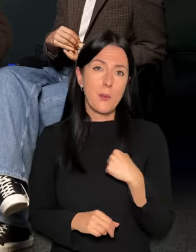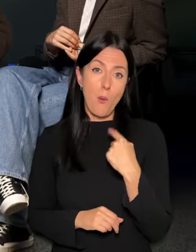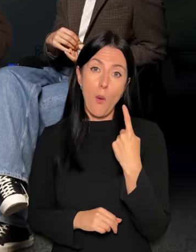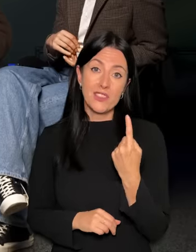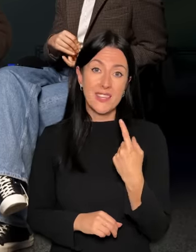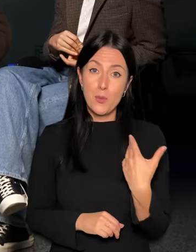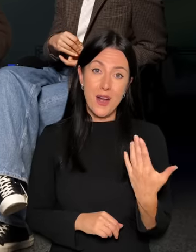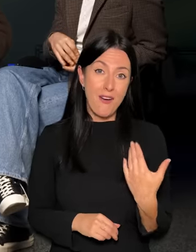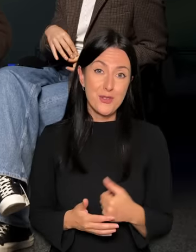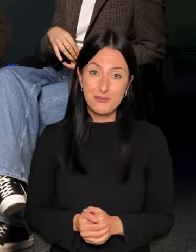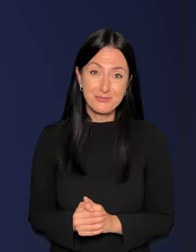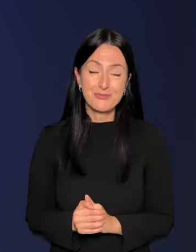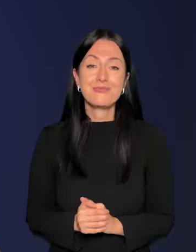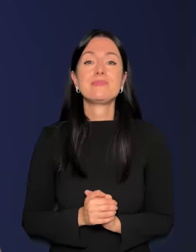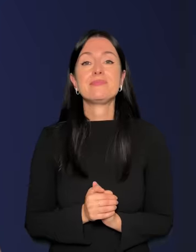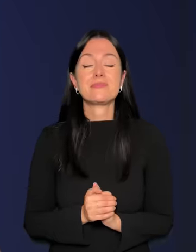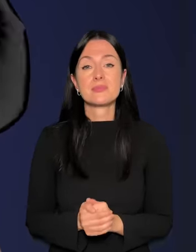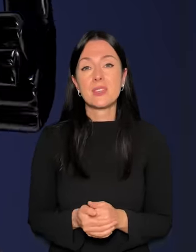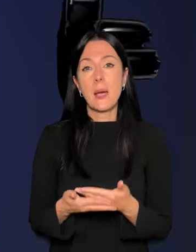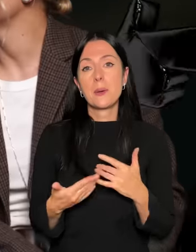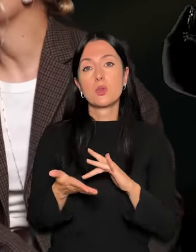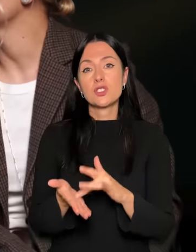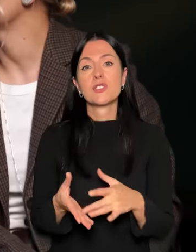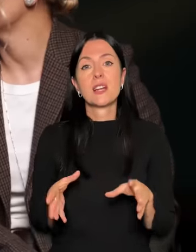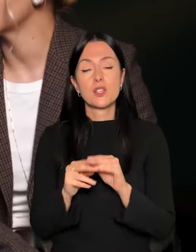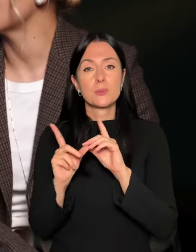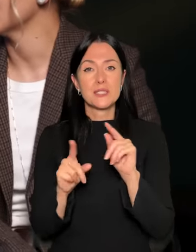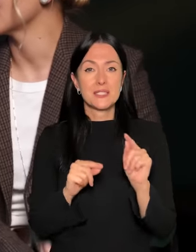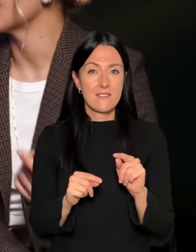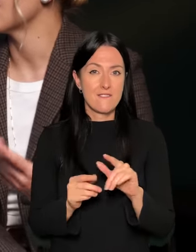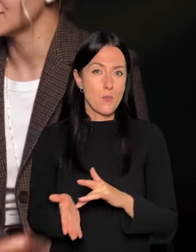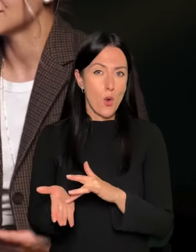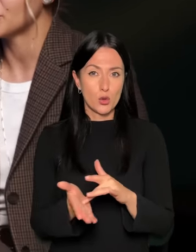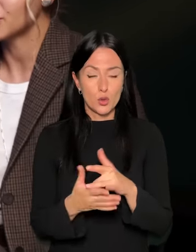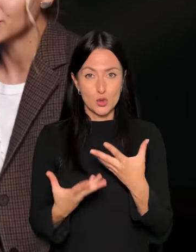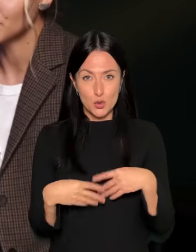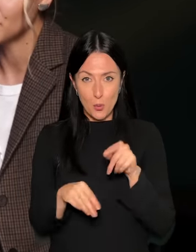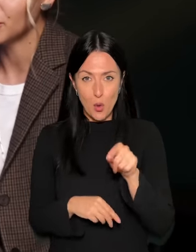Yes, everything myself, with one hand. We traveled together, went on a trip with you,